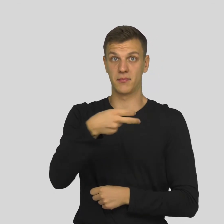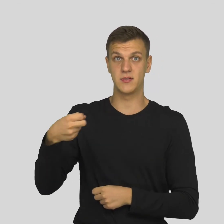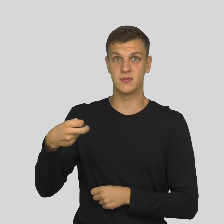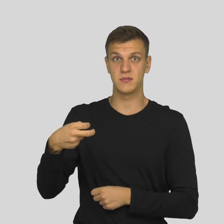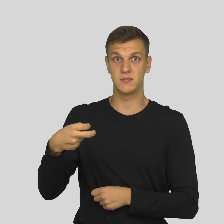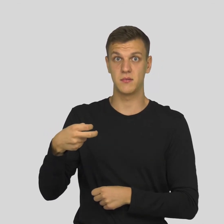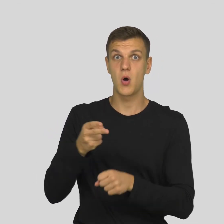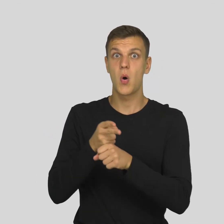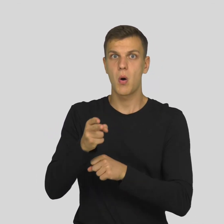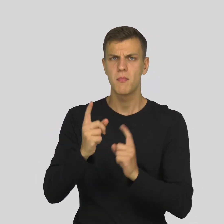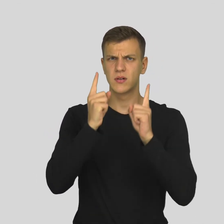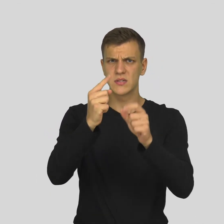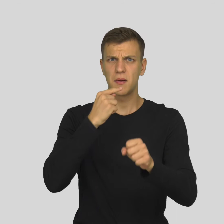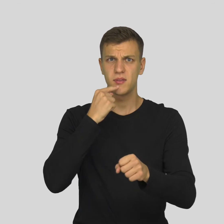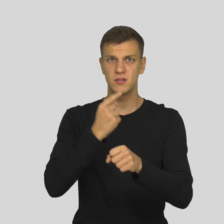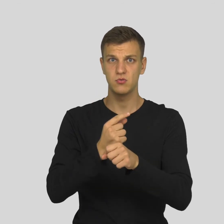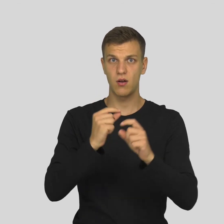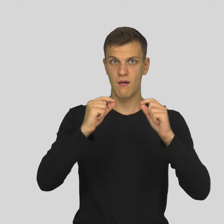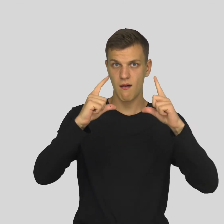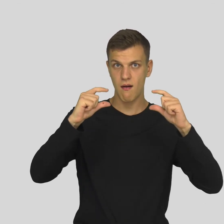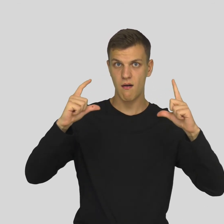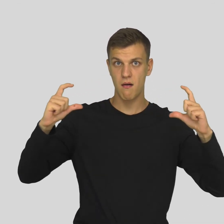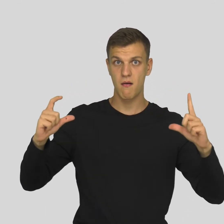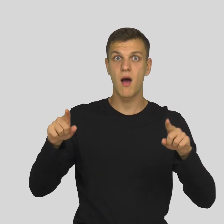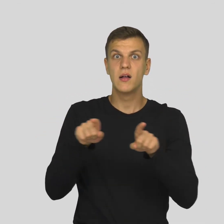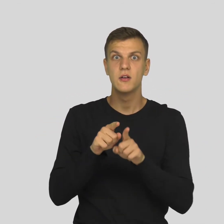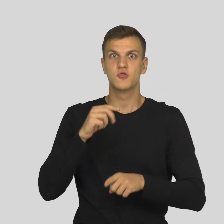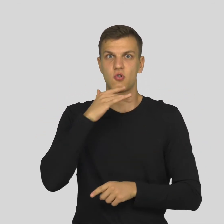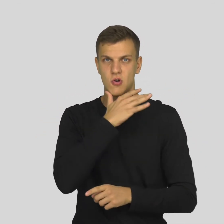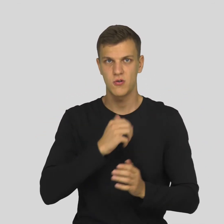and discover the multitude of options, ranging from size to color and background.